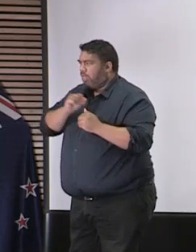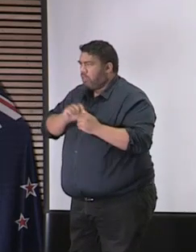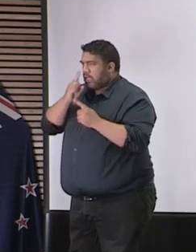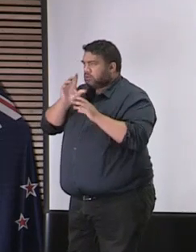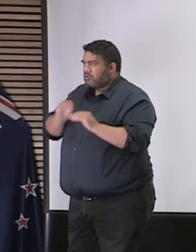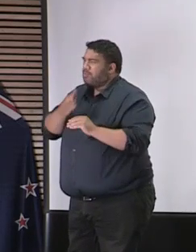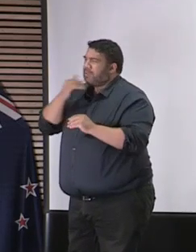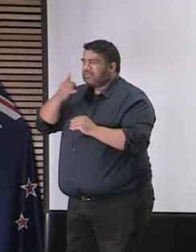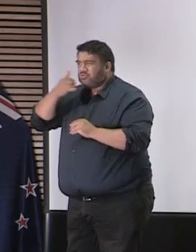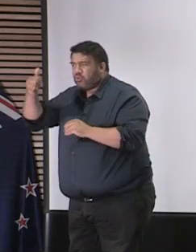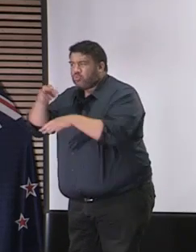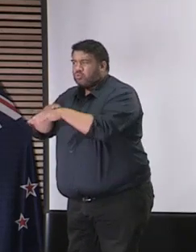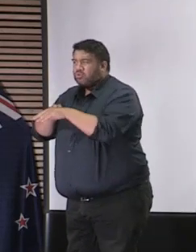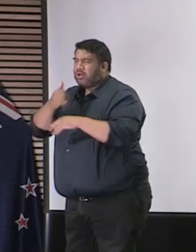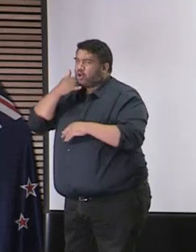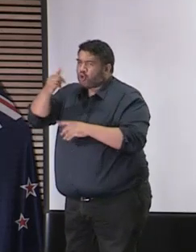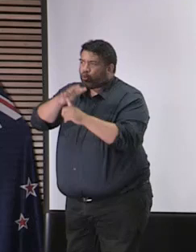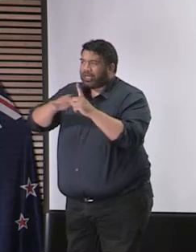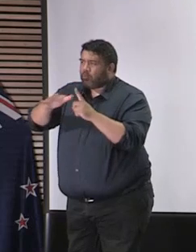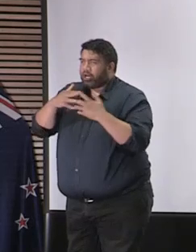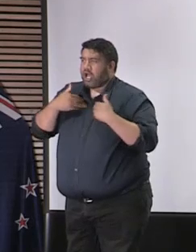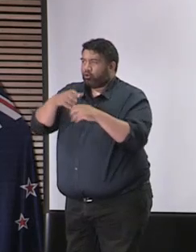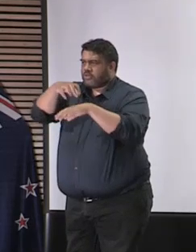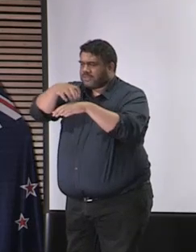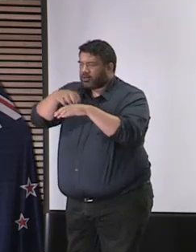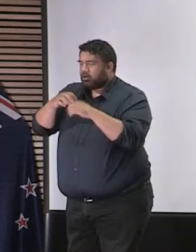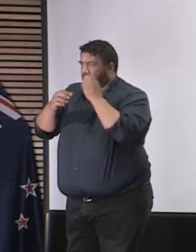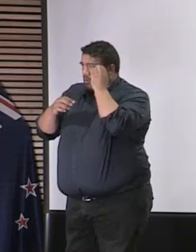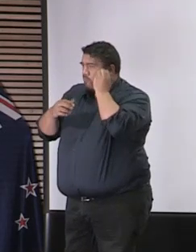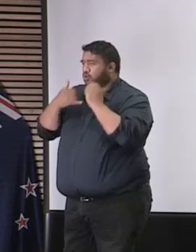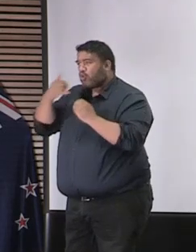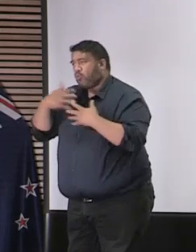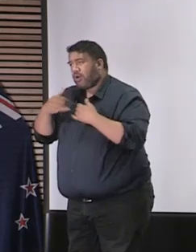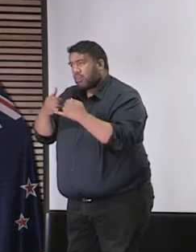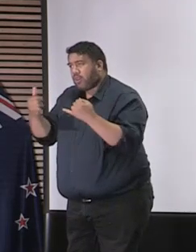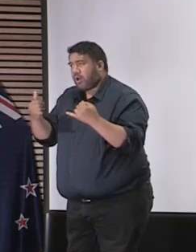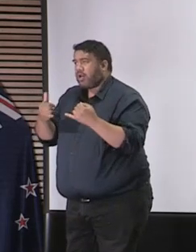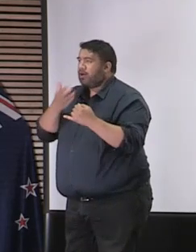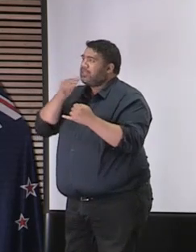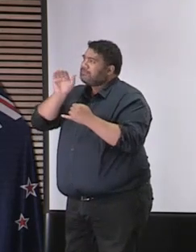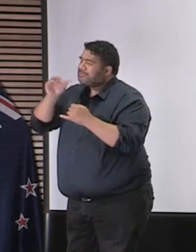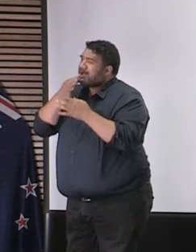temperature, a dry cough, please call Healthline or call